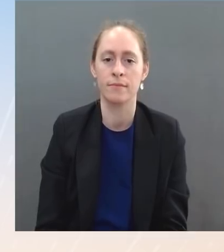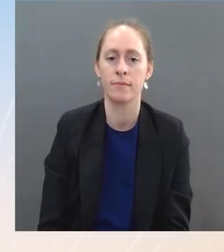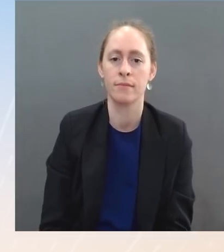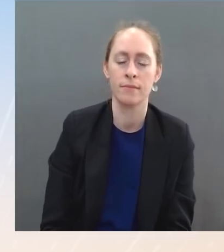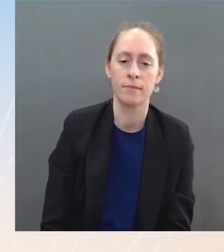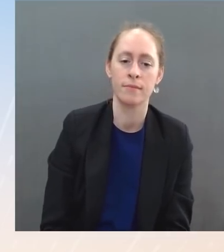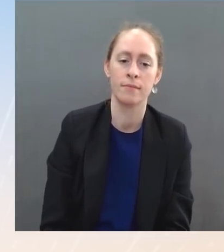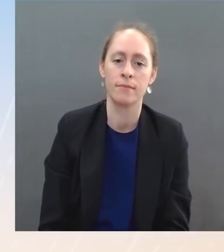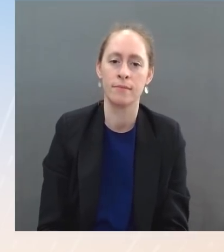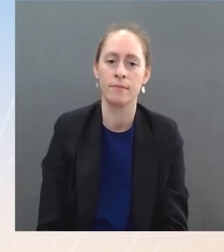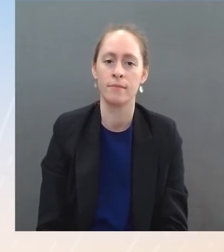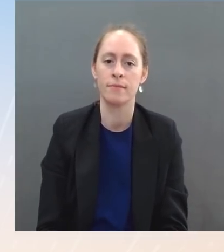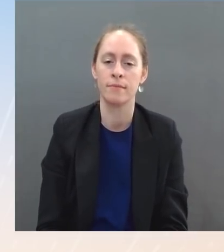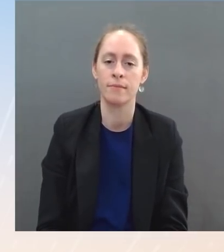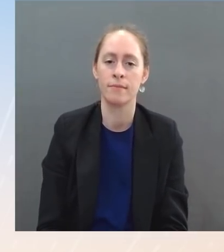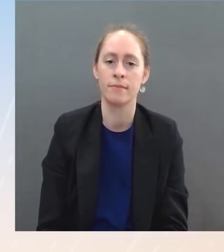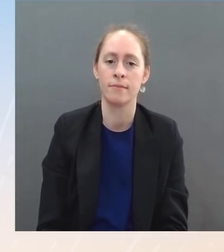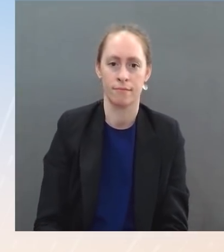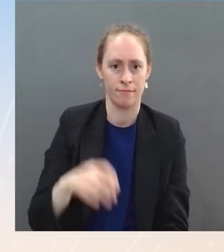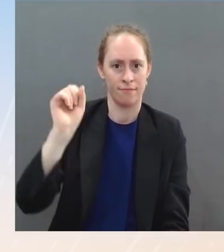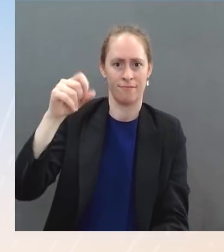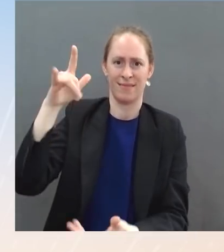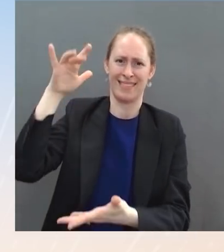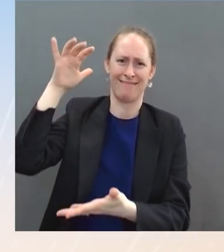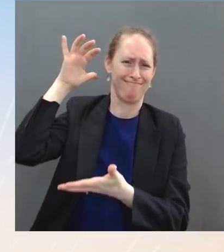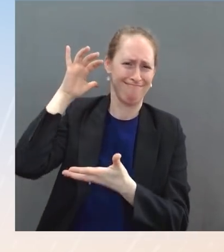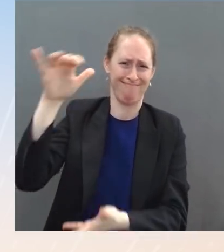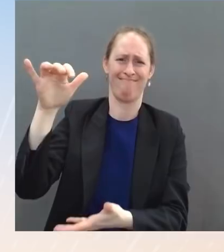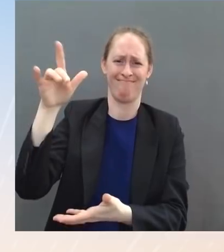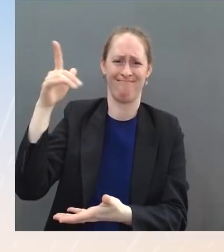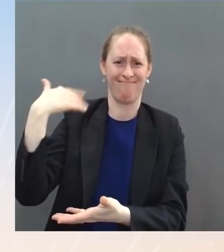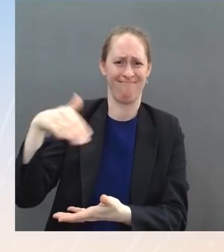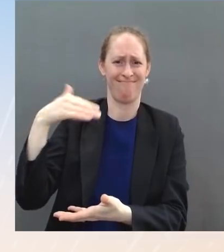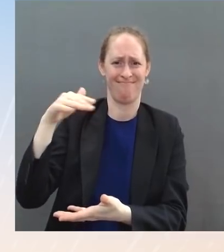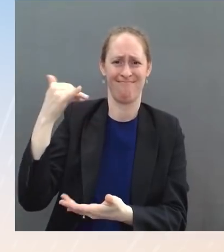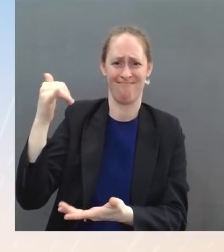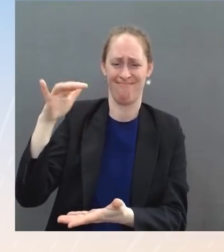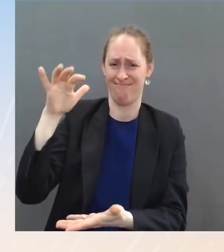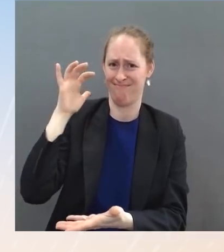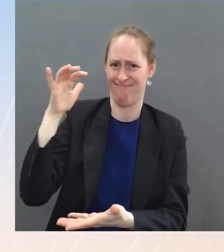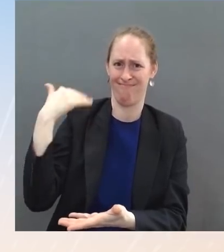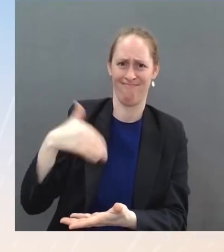I think everyone considers them super wealthy -- are able to access the value of their assets, even if they never sell them,